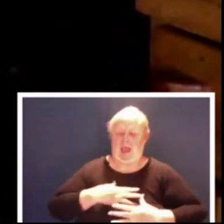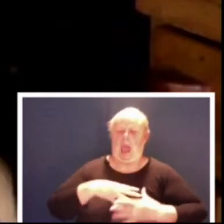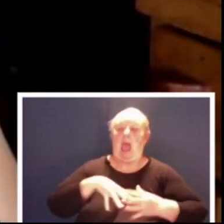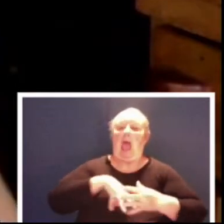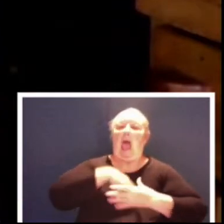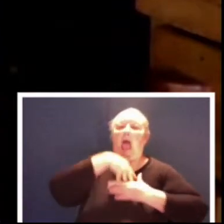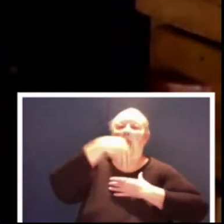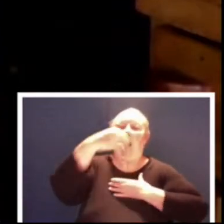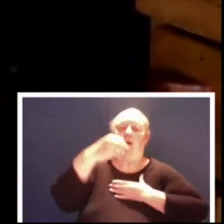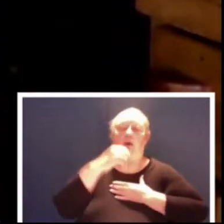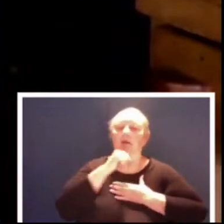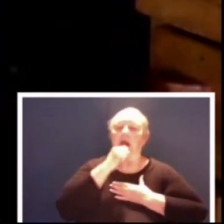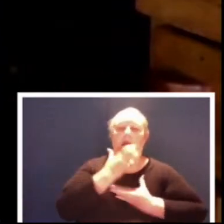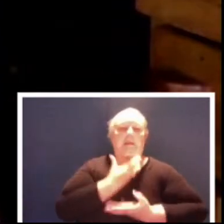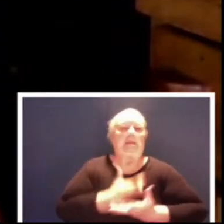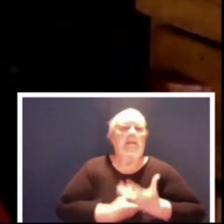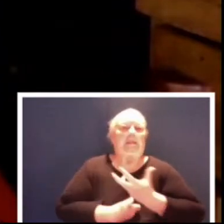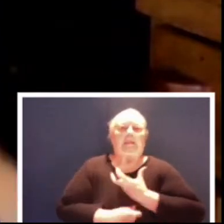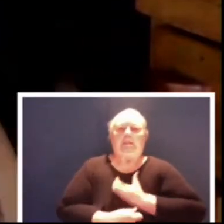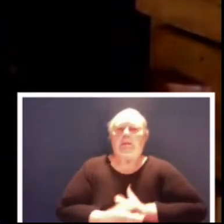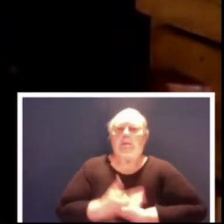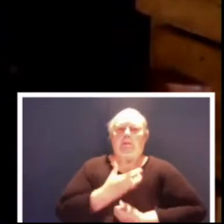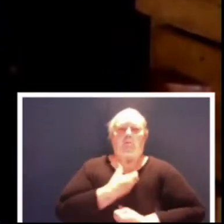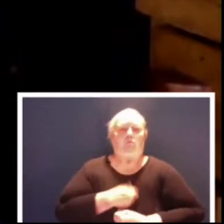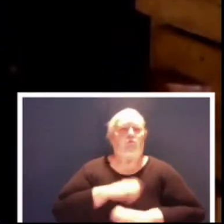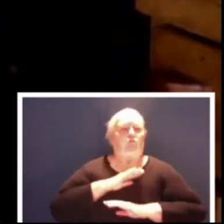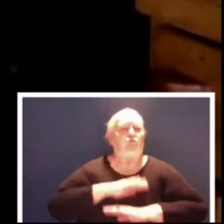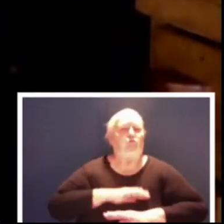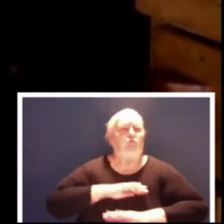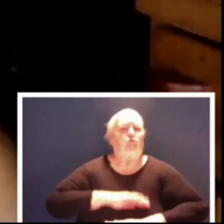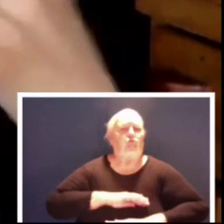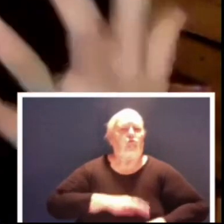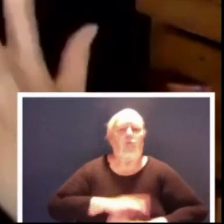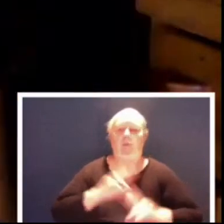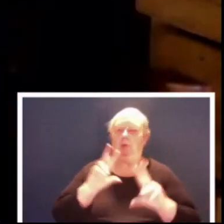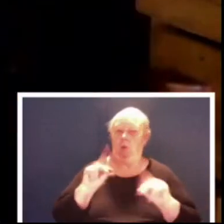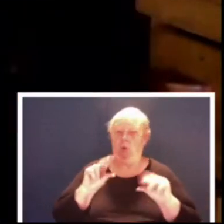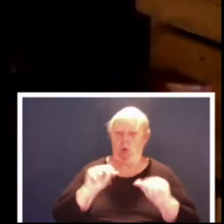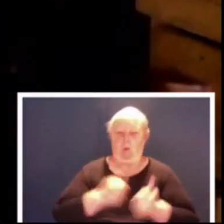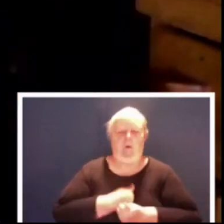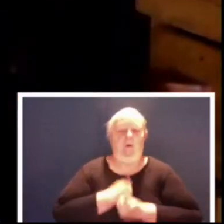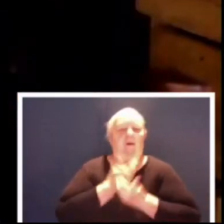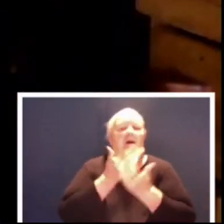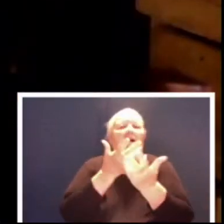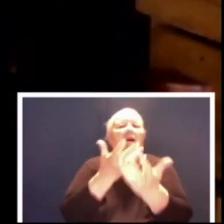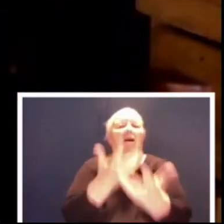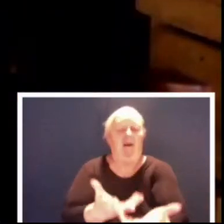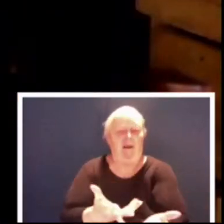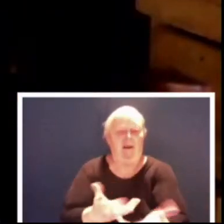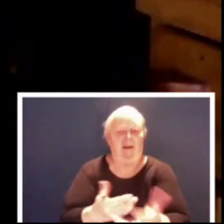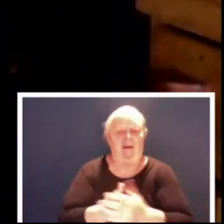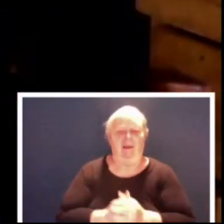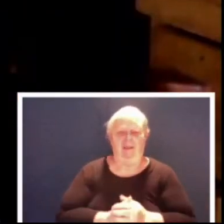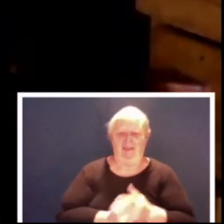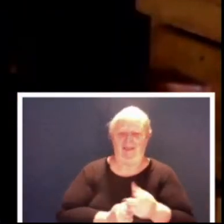or avoid it, or whatever, but allow it. That's mastery. [Phil] Like surfing that tsunami. Yeah, yeah.